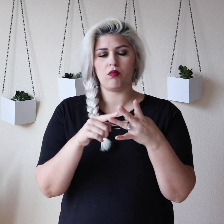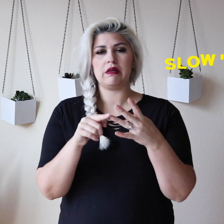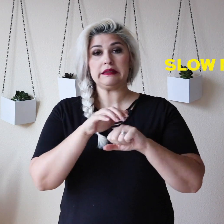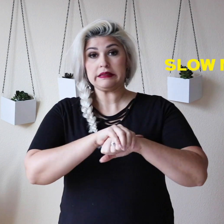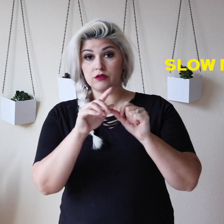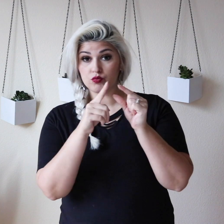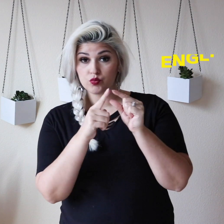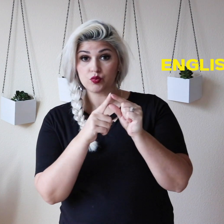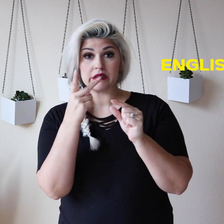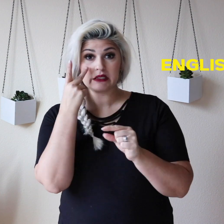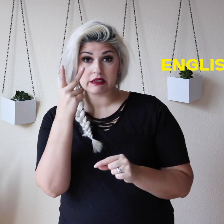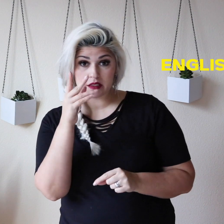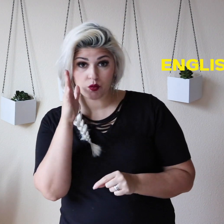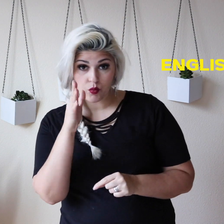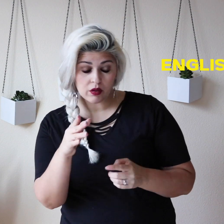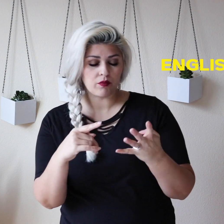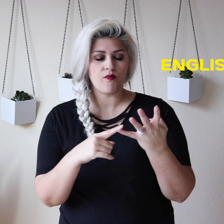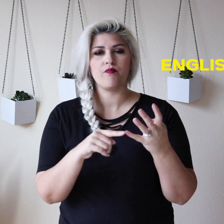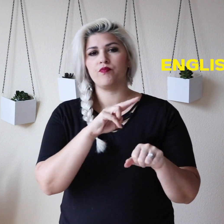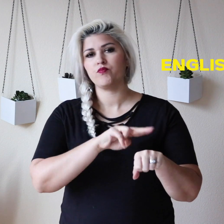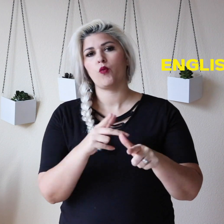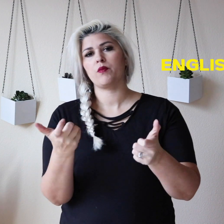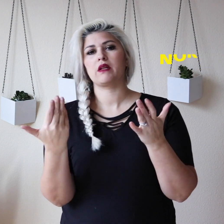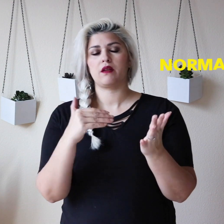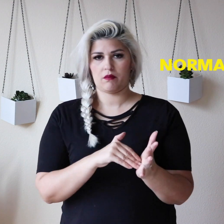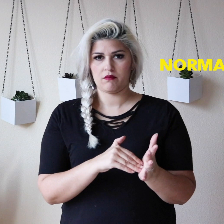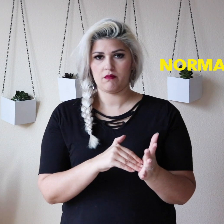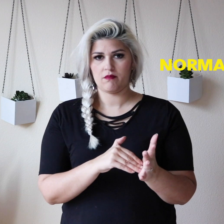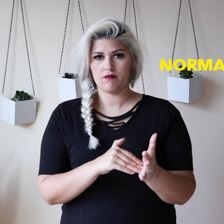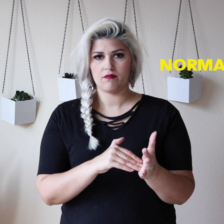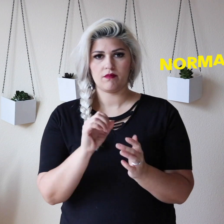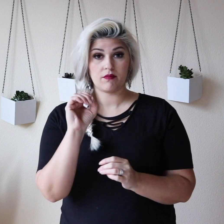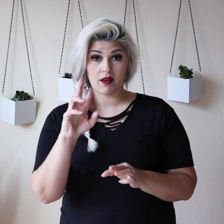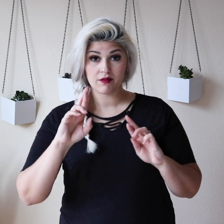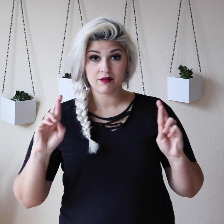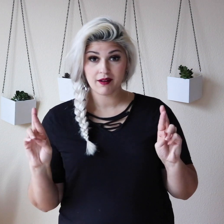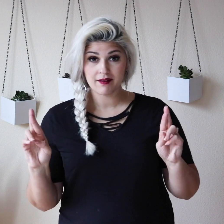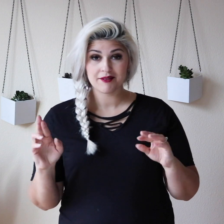Slow speed English word that you're going to see and then the normal speed one more time. Okay, let's go.